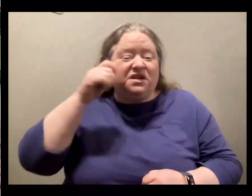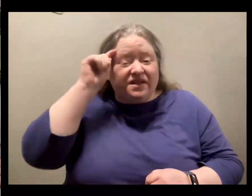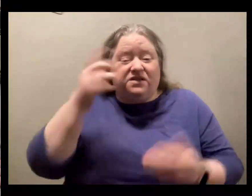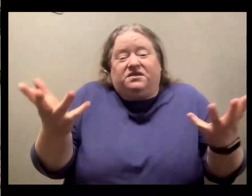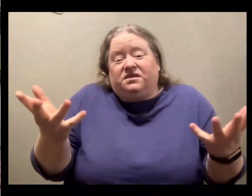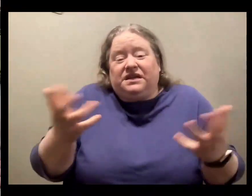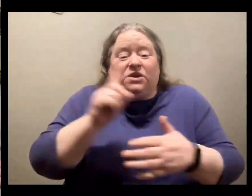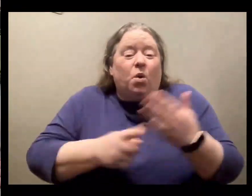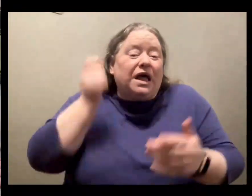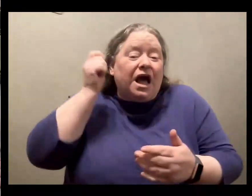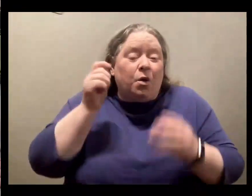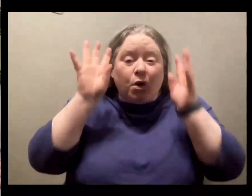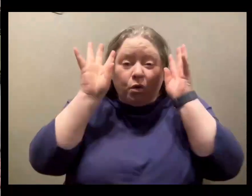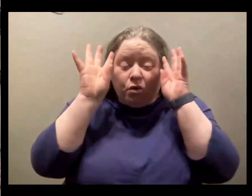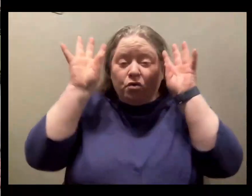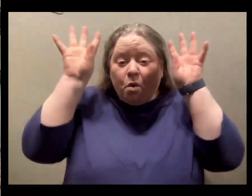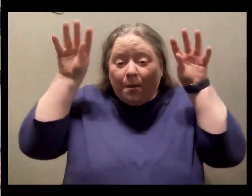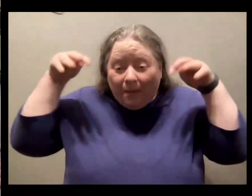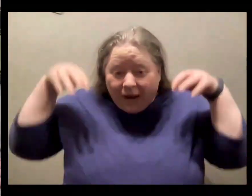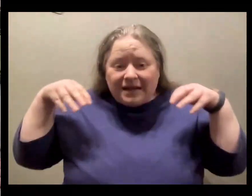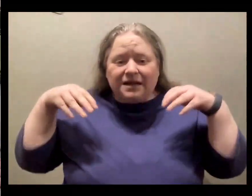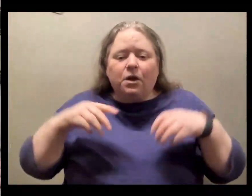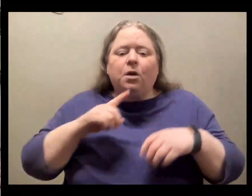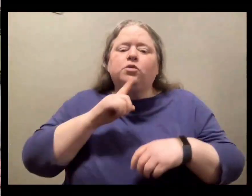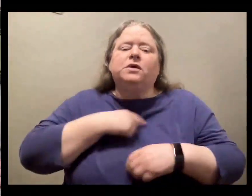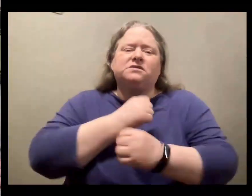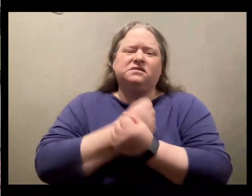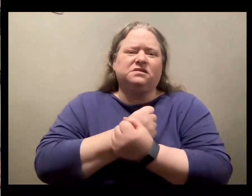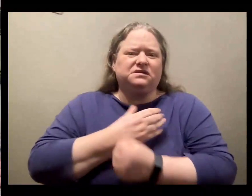because I think - look, it's only hair, it'll grow back – but my son has found it very hard, actually.